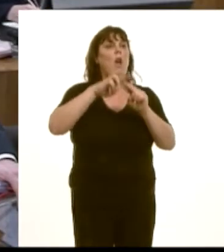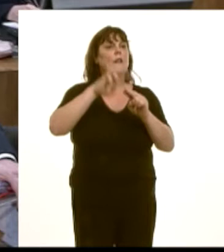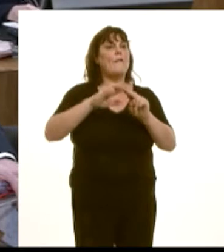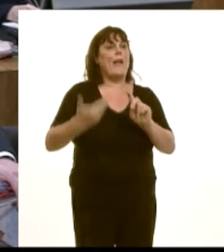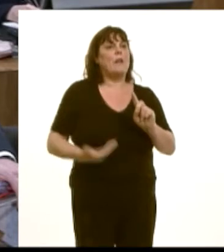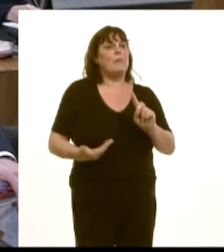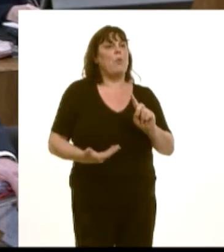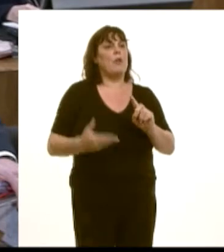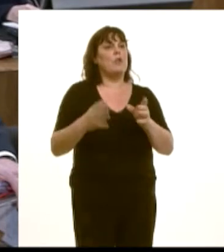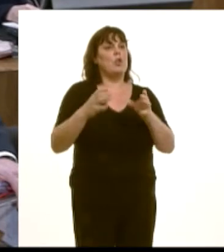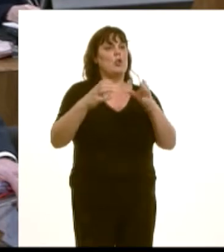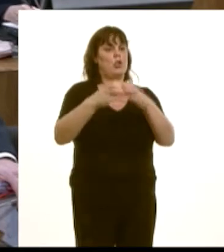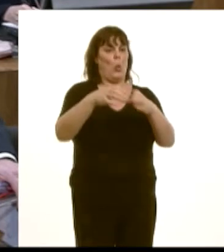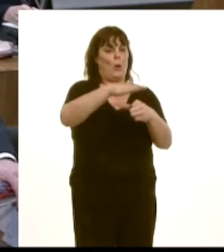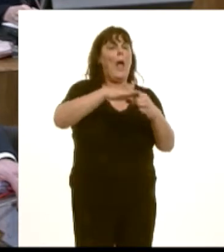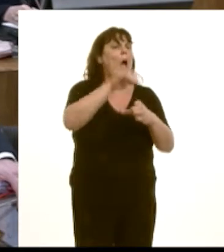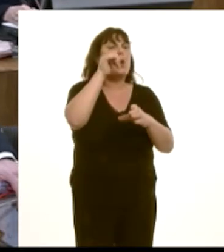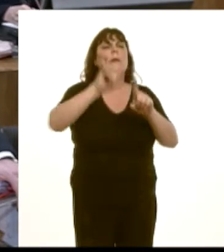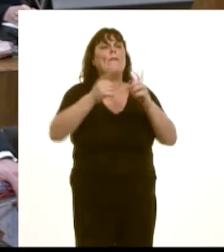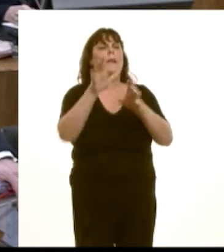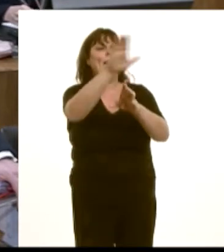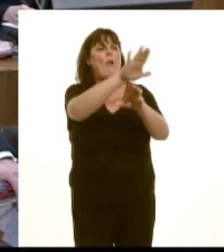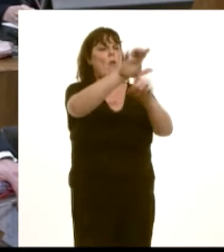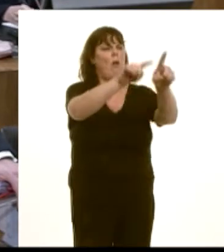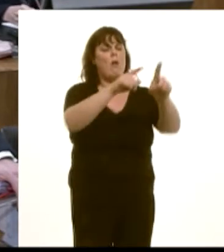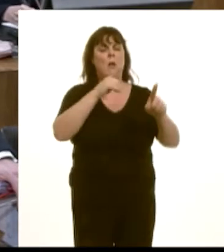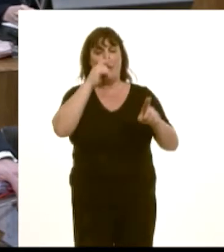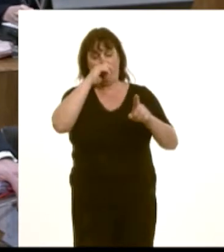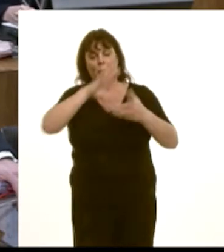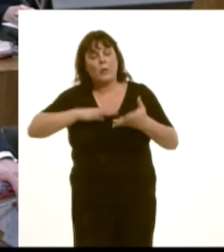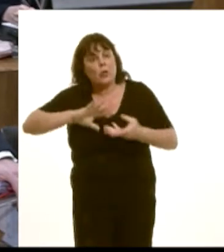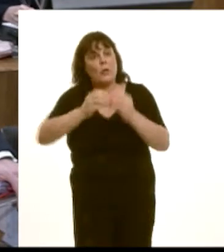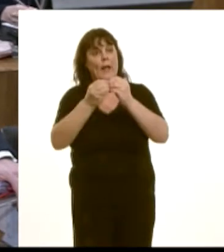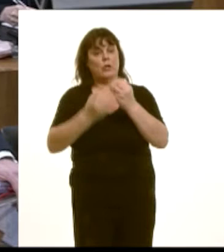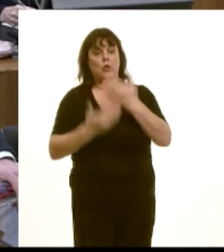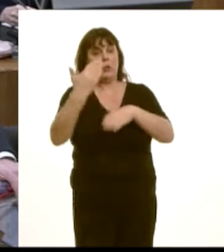in the Member's constituency, to stimulate job creation through new investment opportunities.